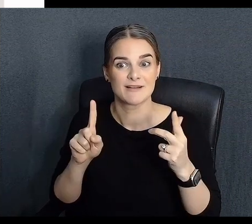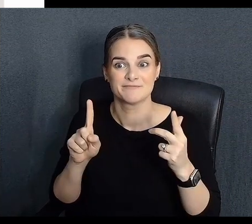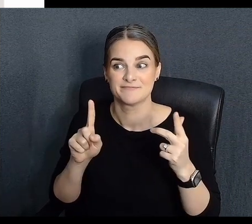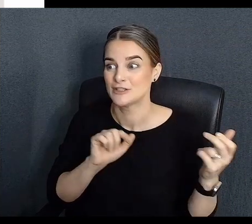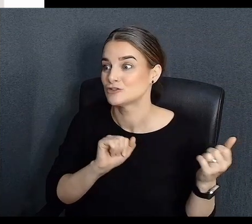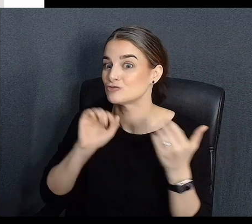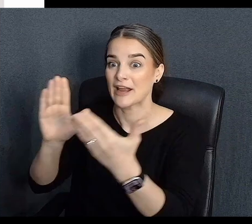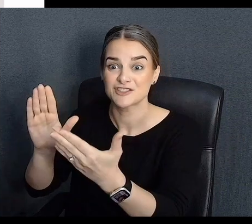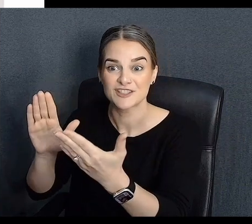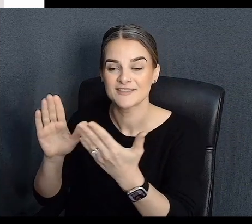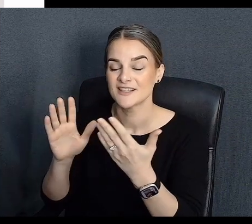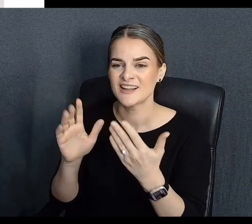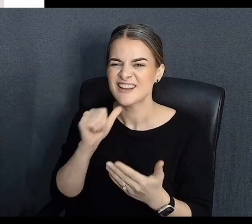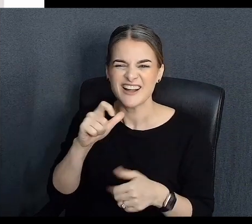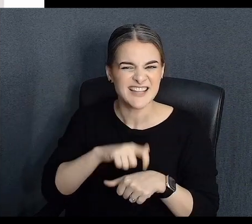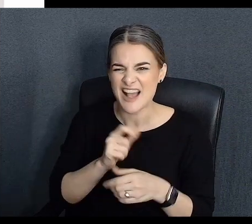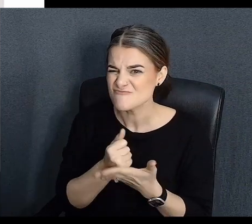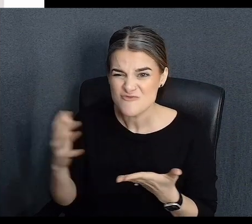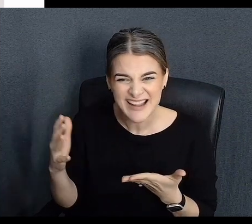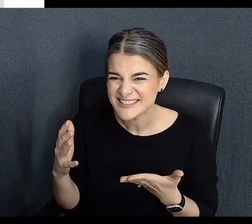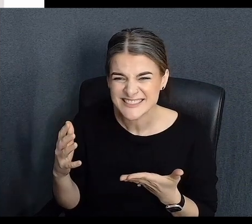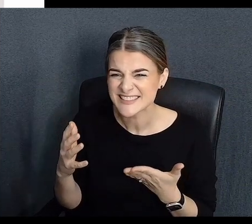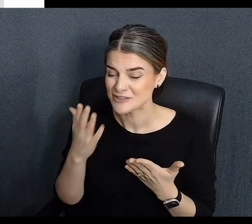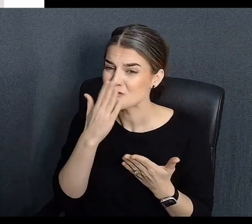That's information that's going to be useful down the road for when you